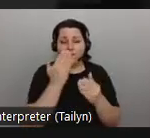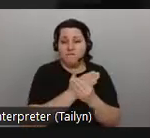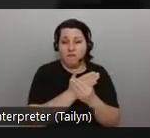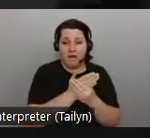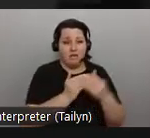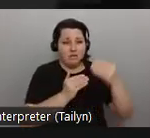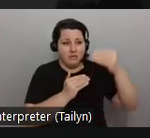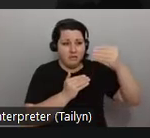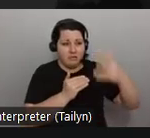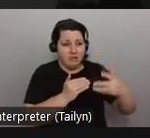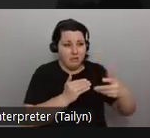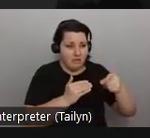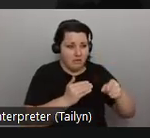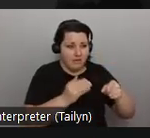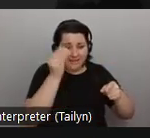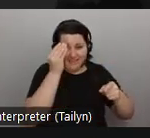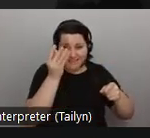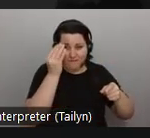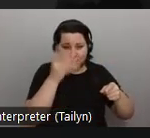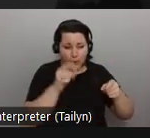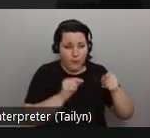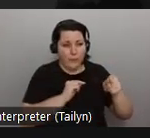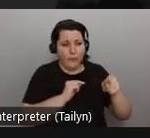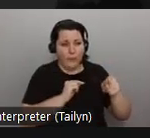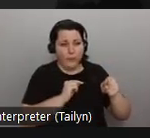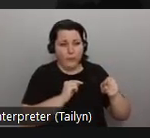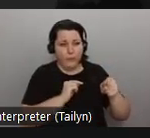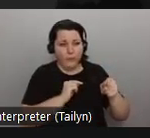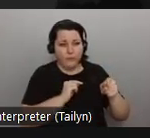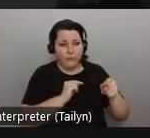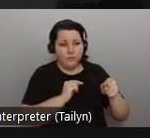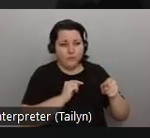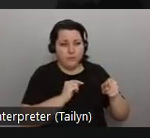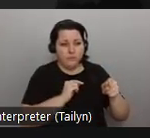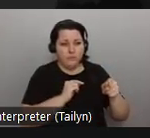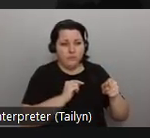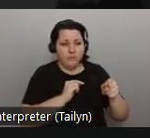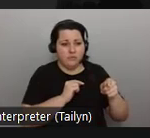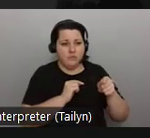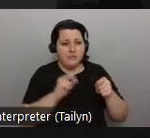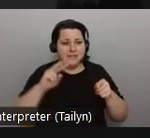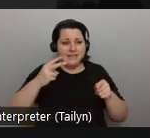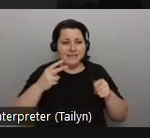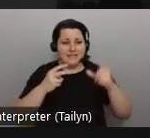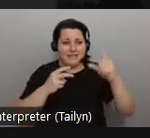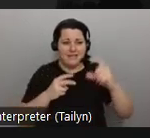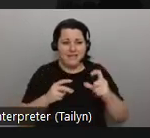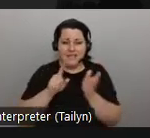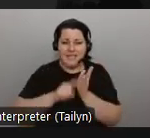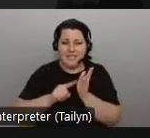Last thing you want to show you in word is it does have a built-ins accessibility checker. So if you go to, "file,"